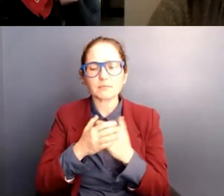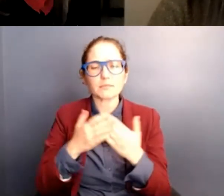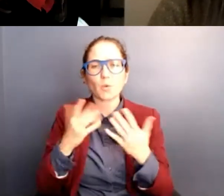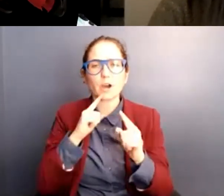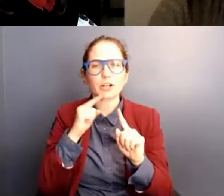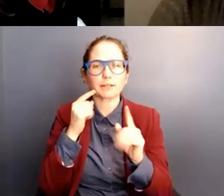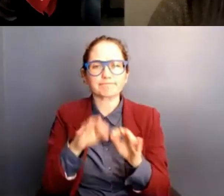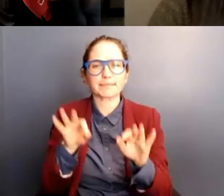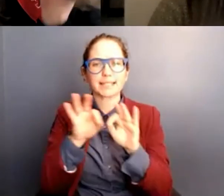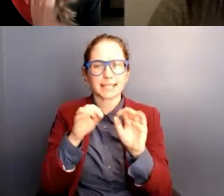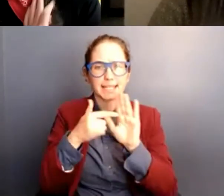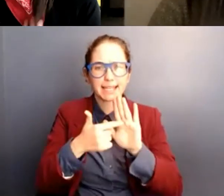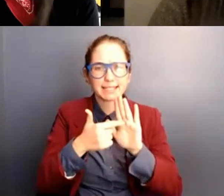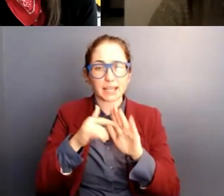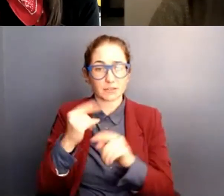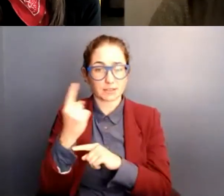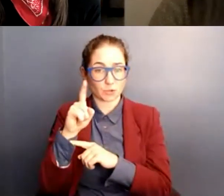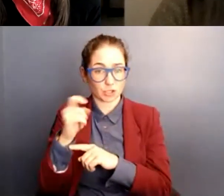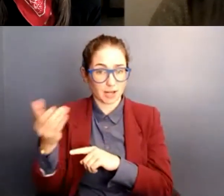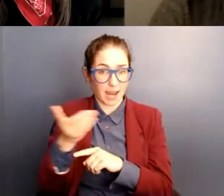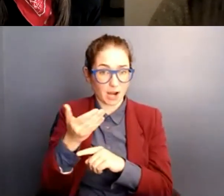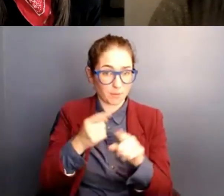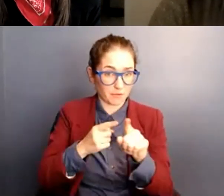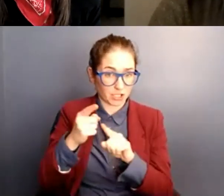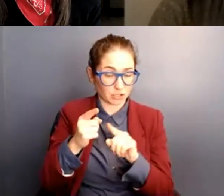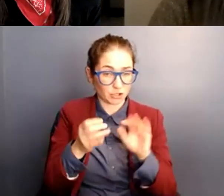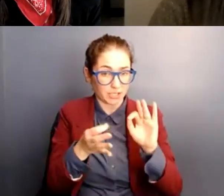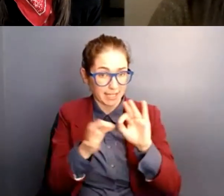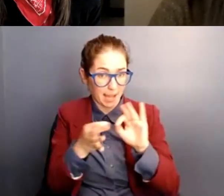that one should hire a professional captioner versus captioning